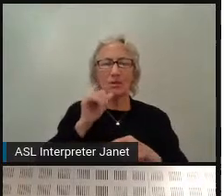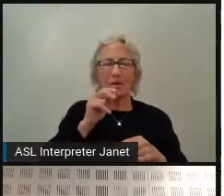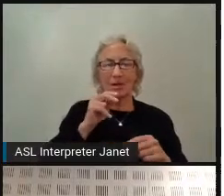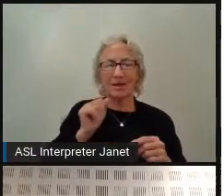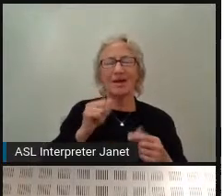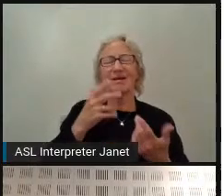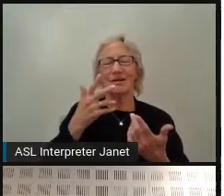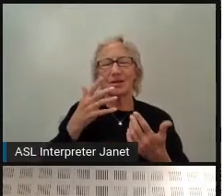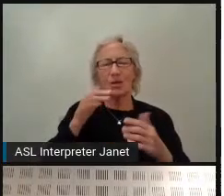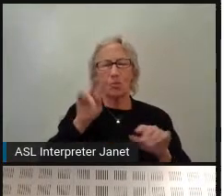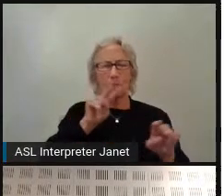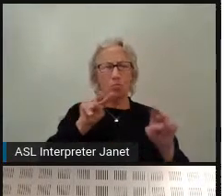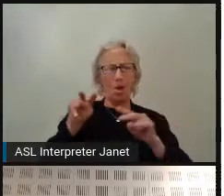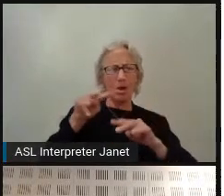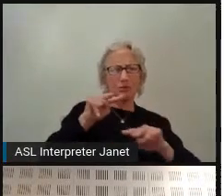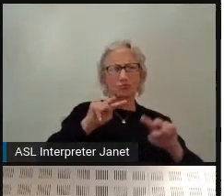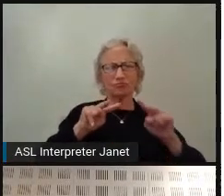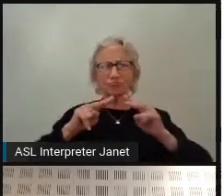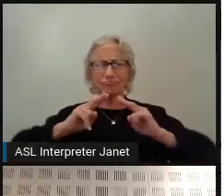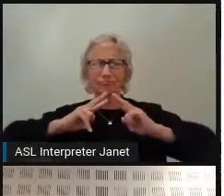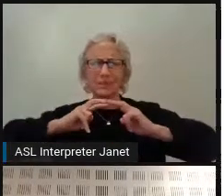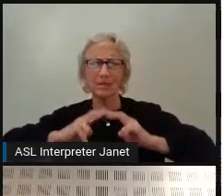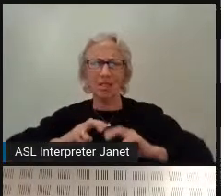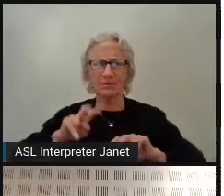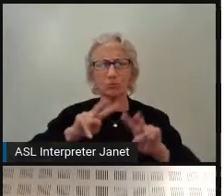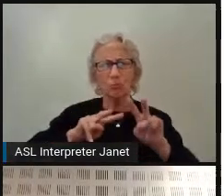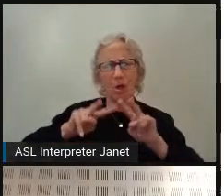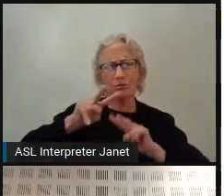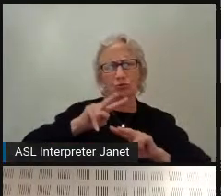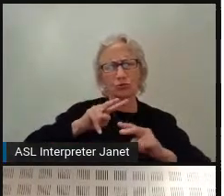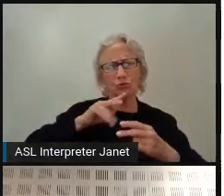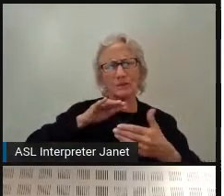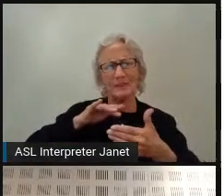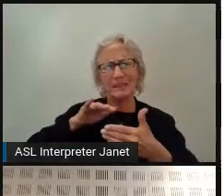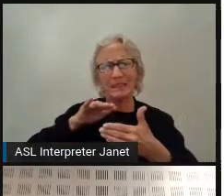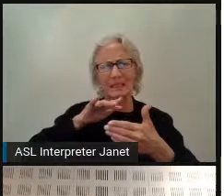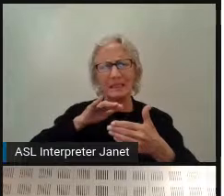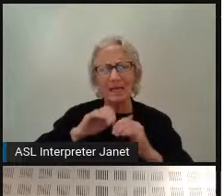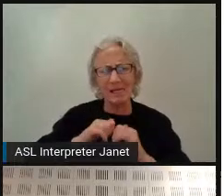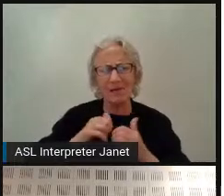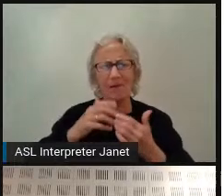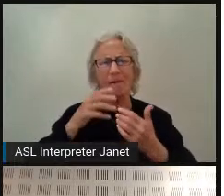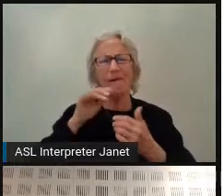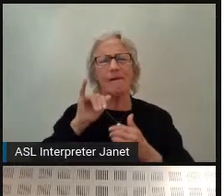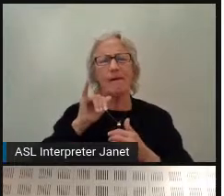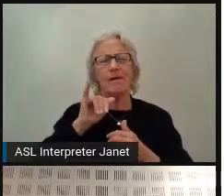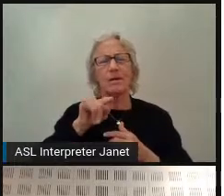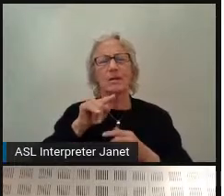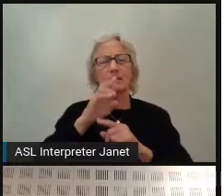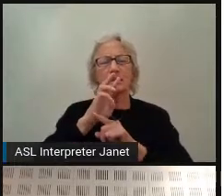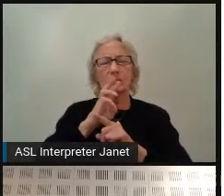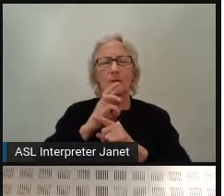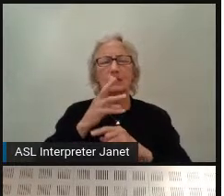BMI communication colleague were supposed to be project leaders and we were supposed to be the accessibility watchdogs. For everything the